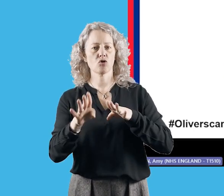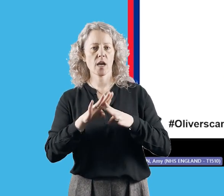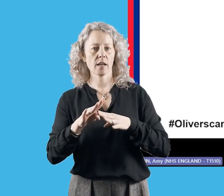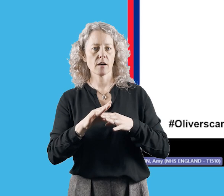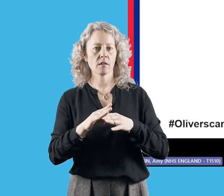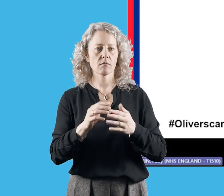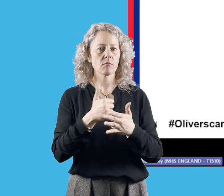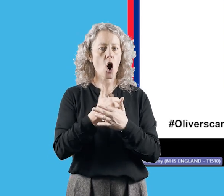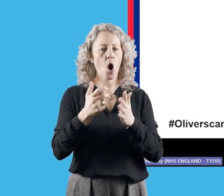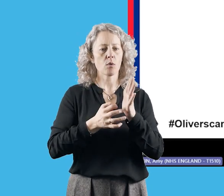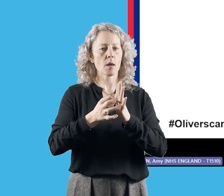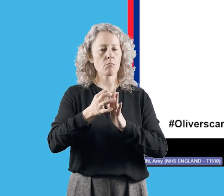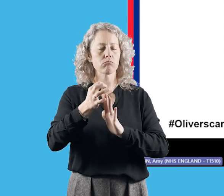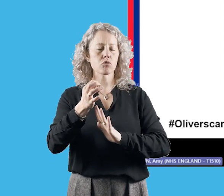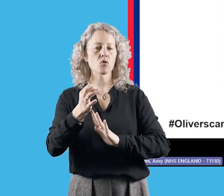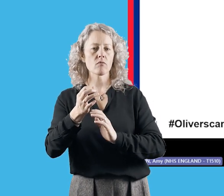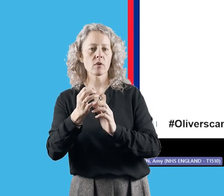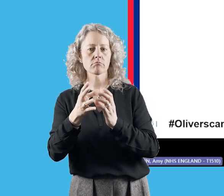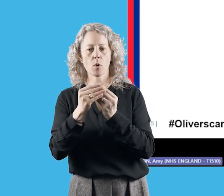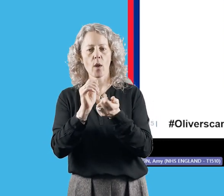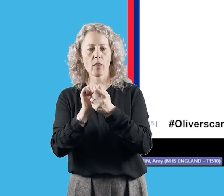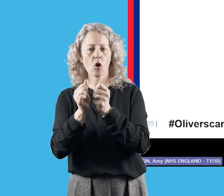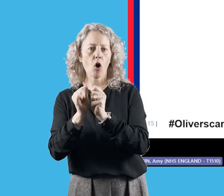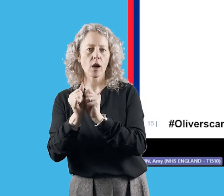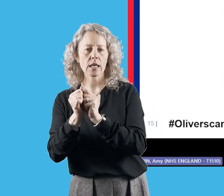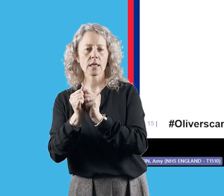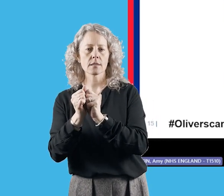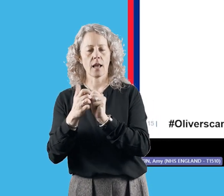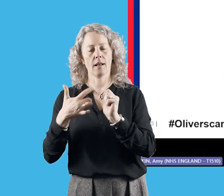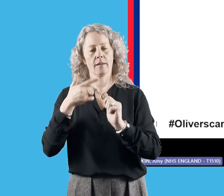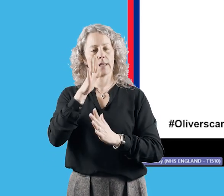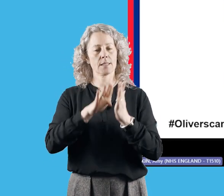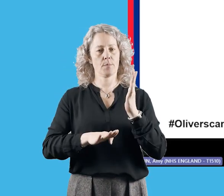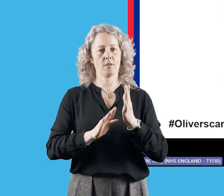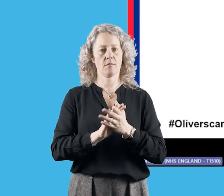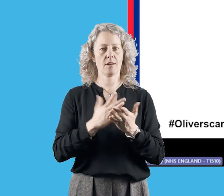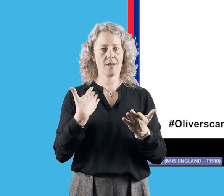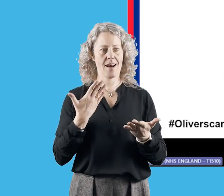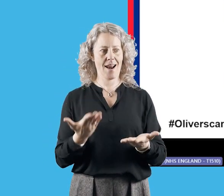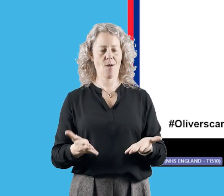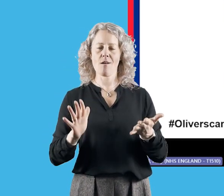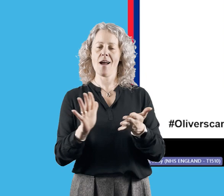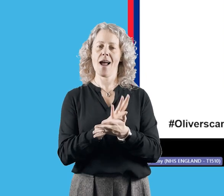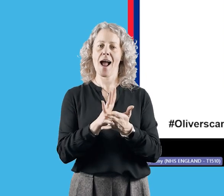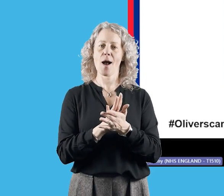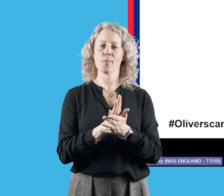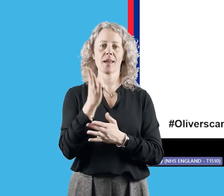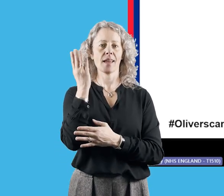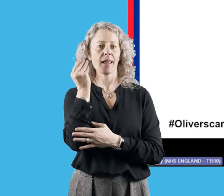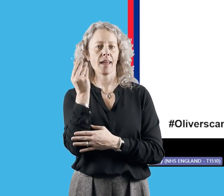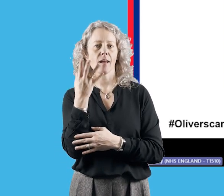we work with colleagues with lived experience. And we are again delighted to be able to hear from some of our colleagues